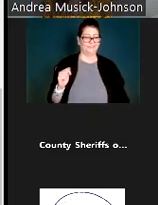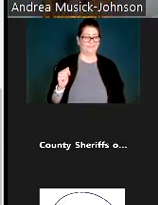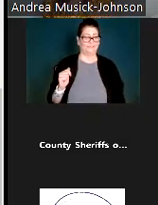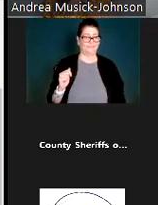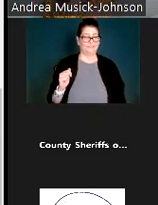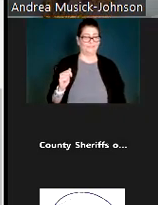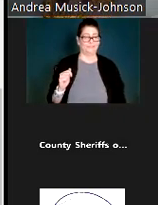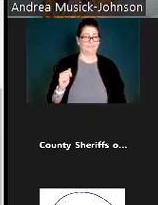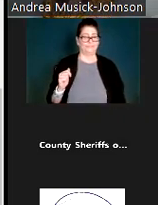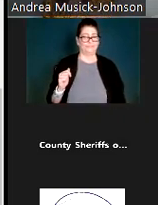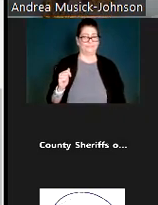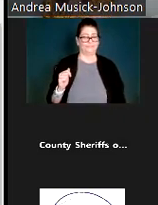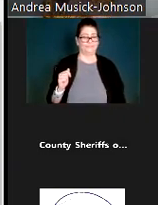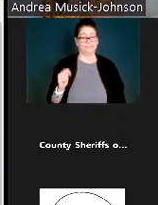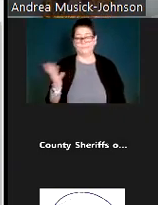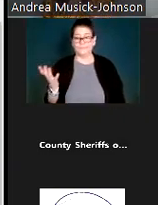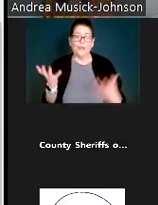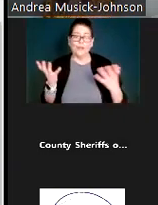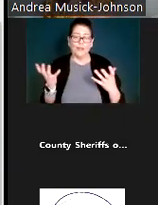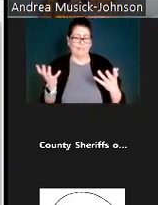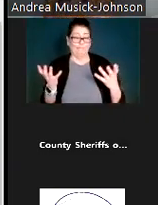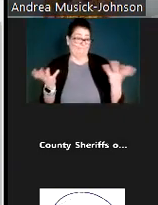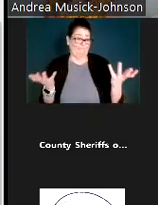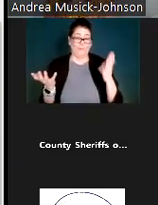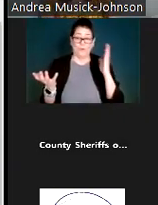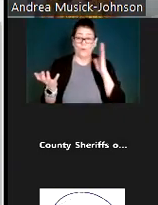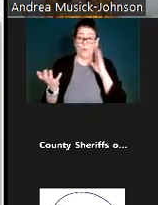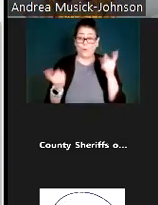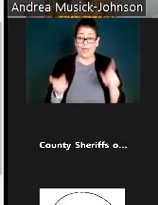Basically, what it will do, since it's not pulling up for me, it's going to bring up resources